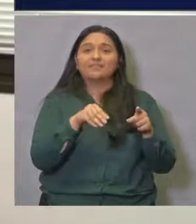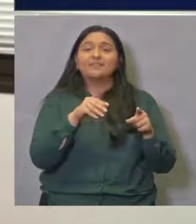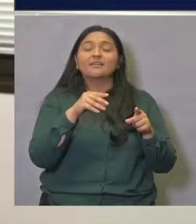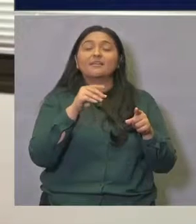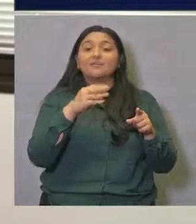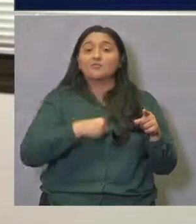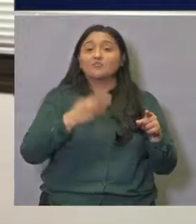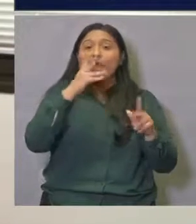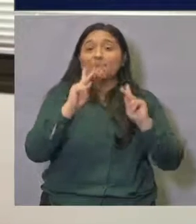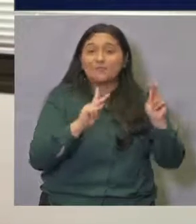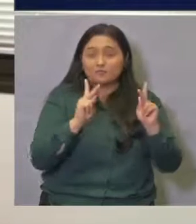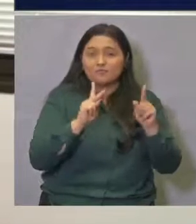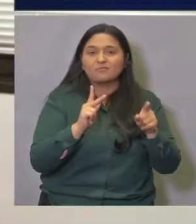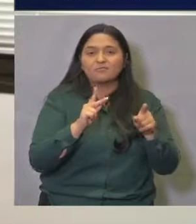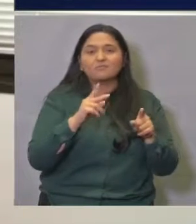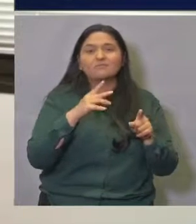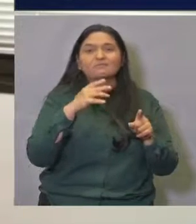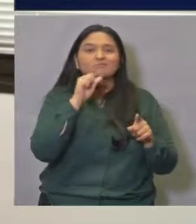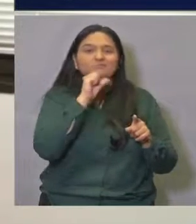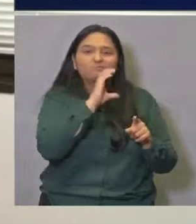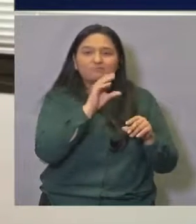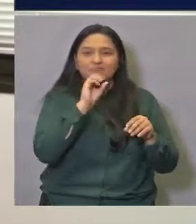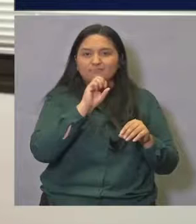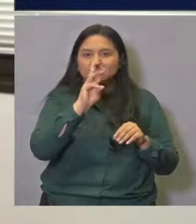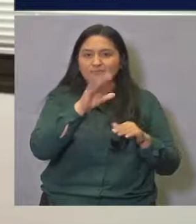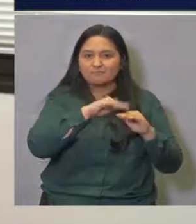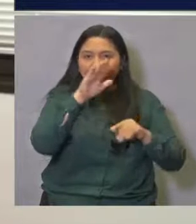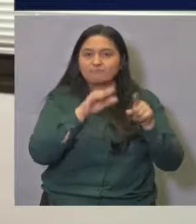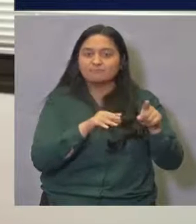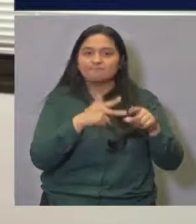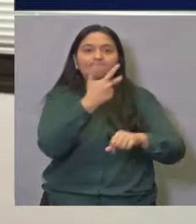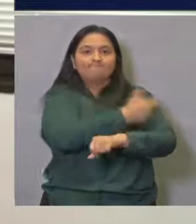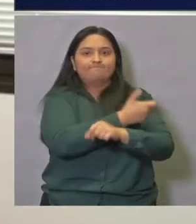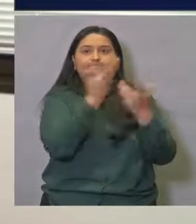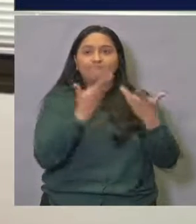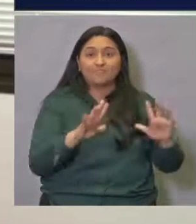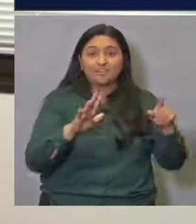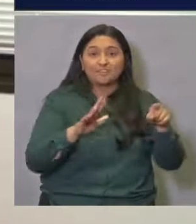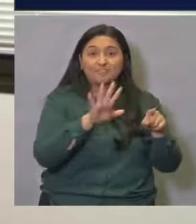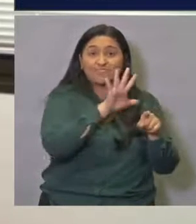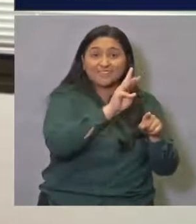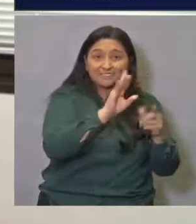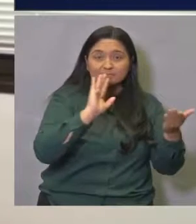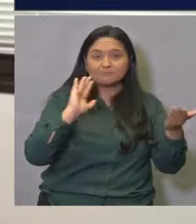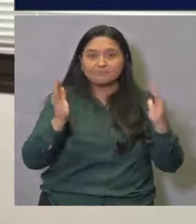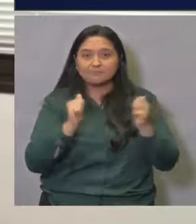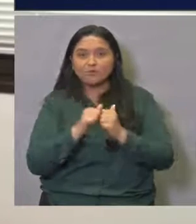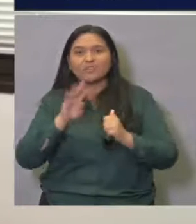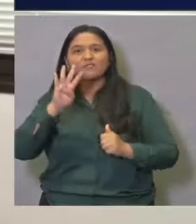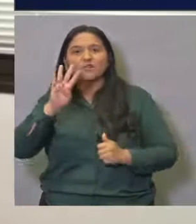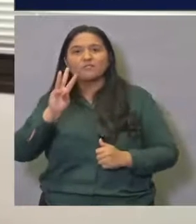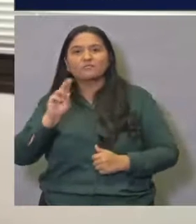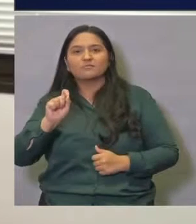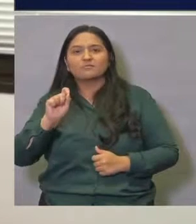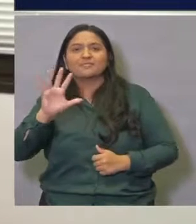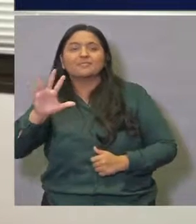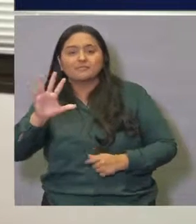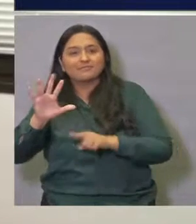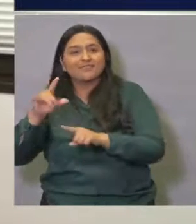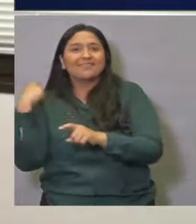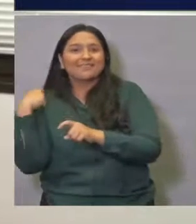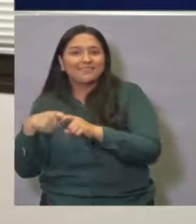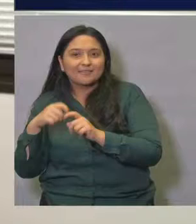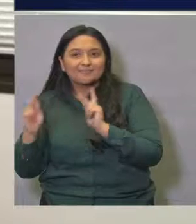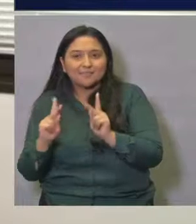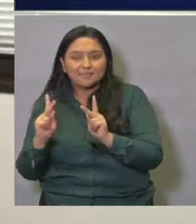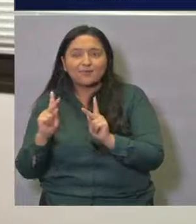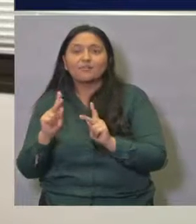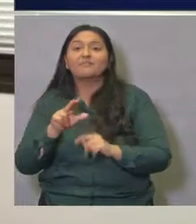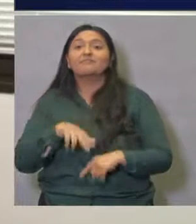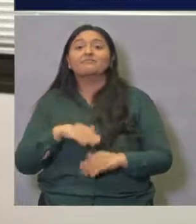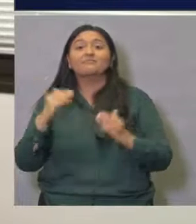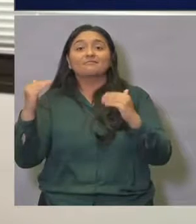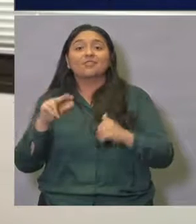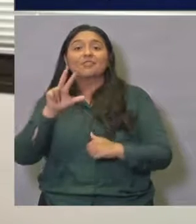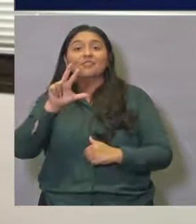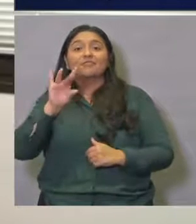LATINAS, DESDE LA SEMANA PASADA